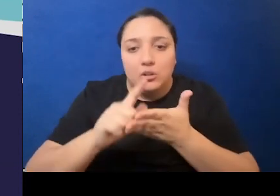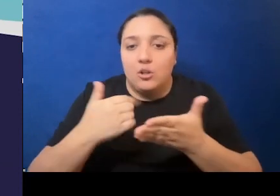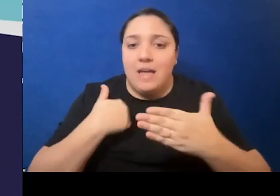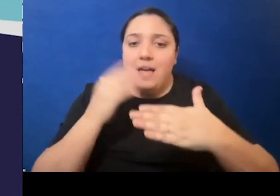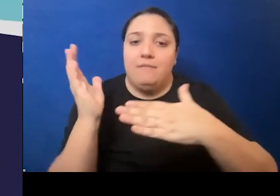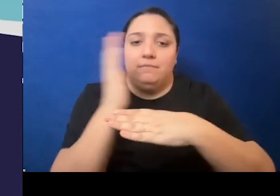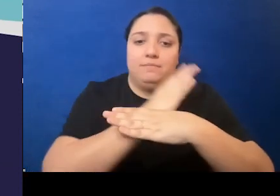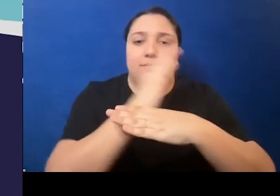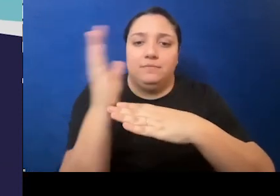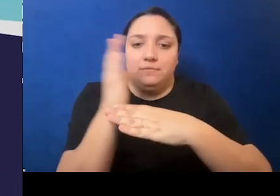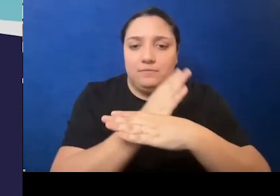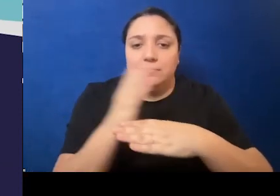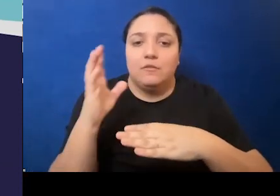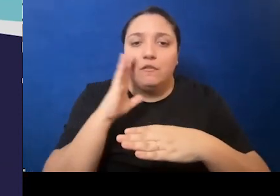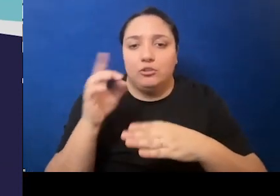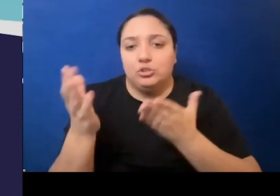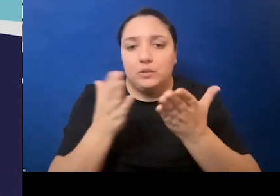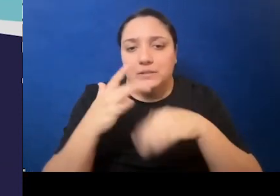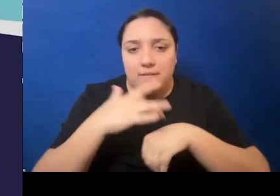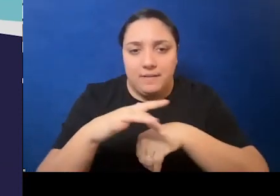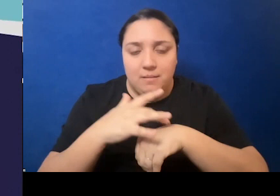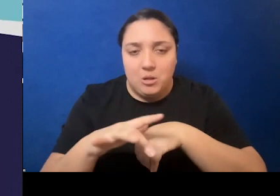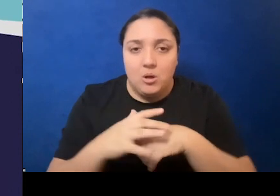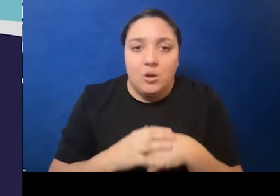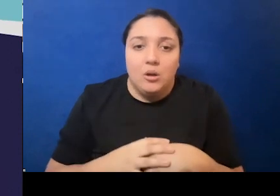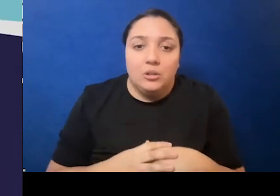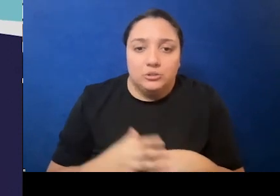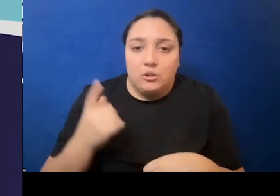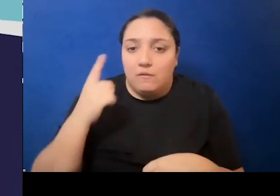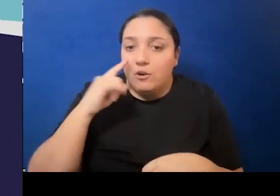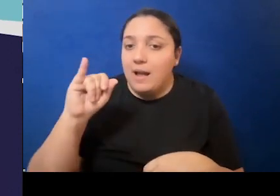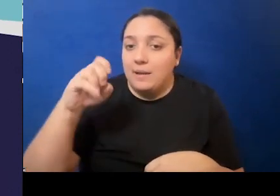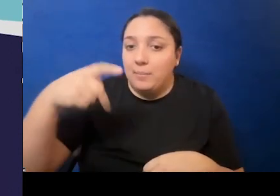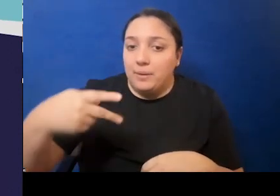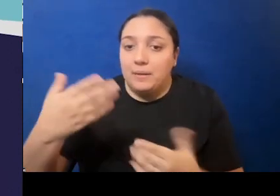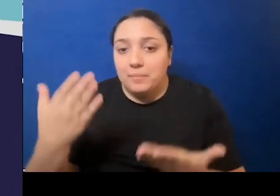CONTINUUM OF SERVICES AVAILABLE. IN THE IEP THERE CAN BE